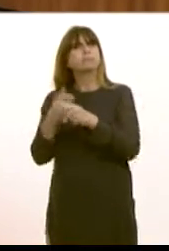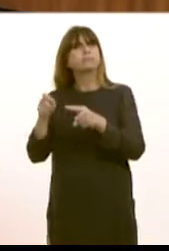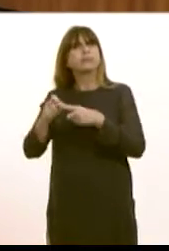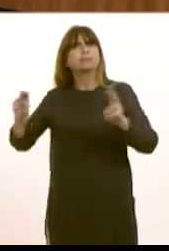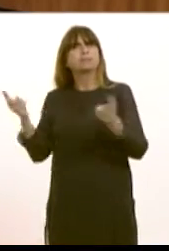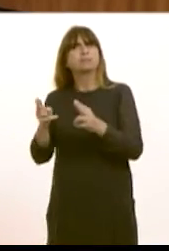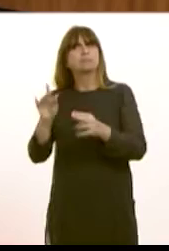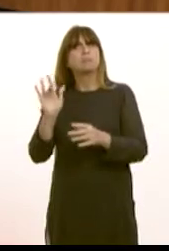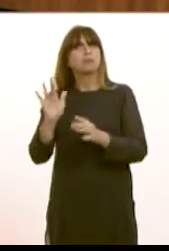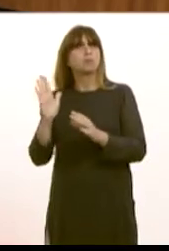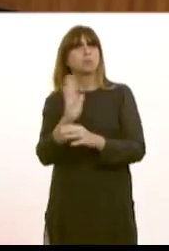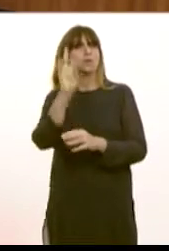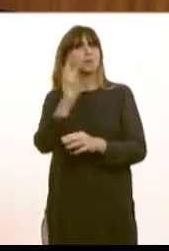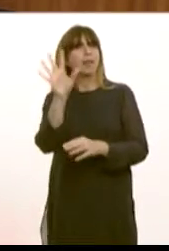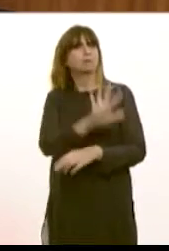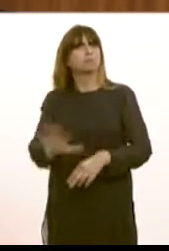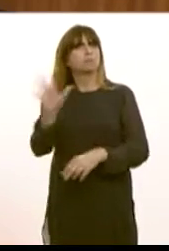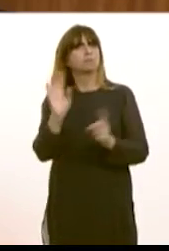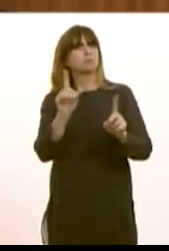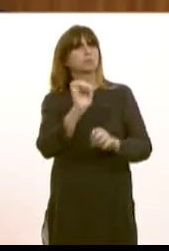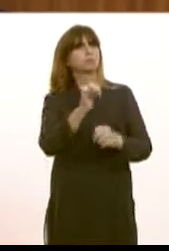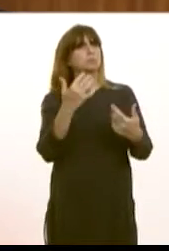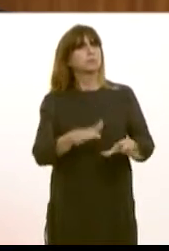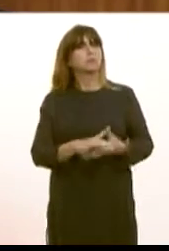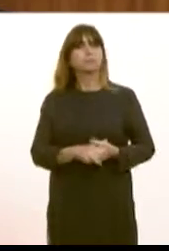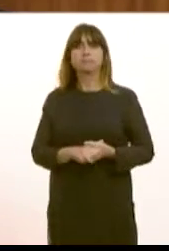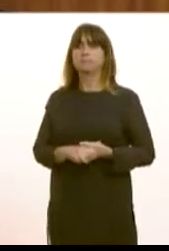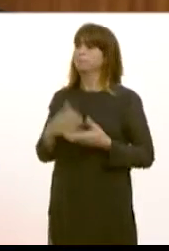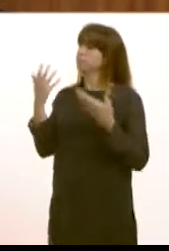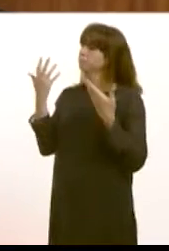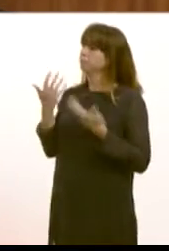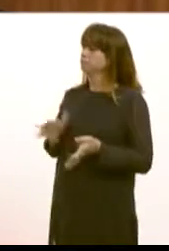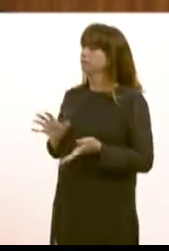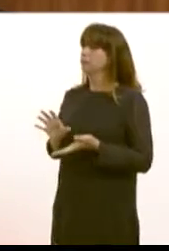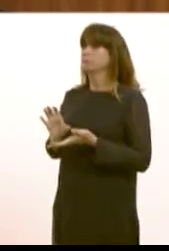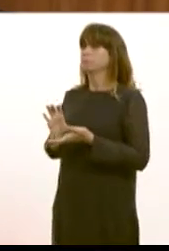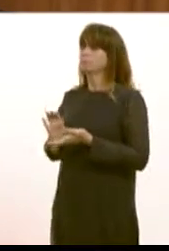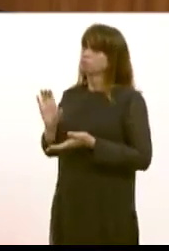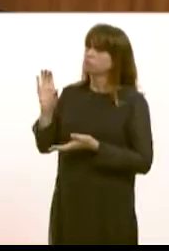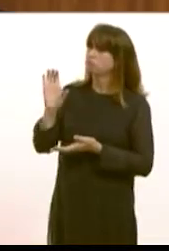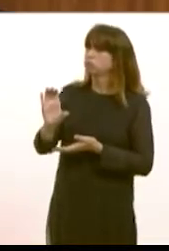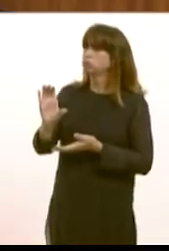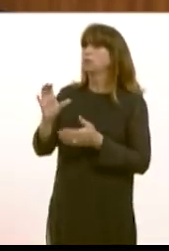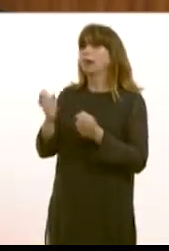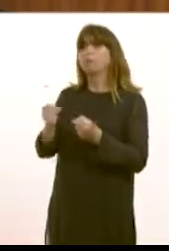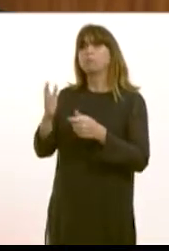OAQ(5)0137(FM) Carwyn Jones: He uses the word ëcrisisí, but we have increased investment and are modernising services through our primary care plan.